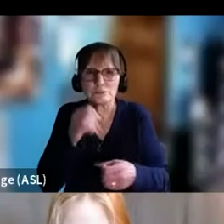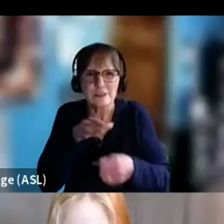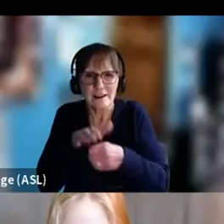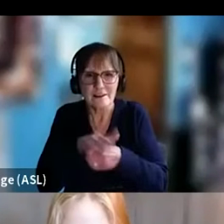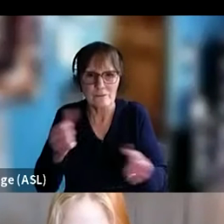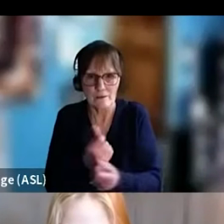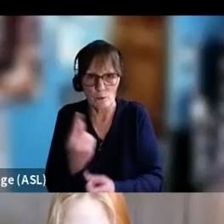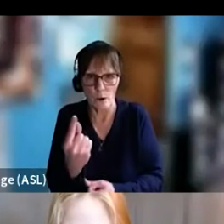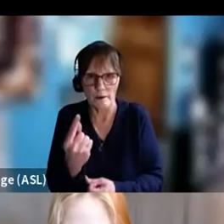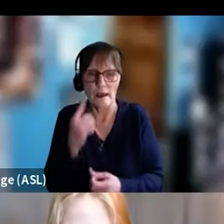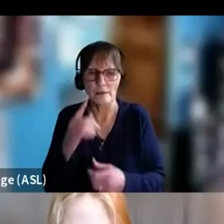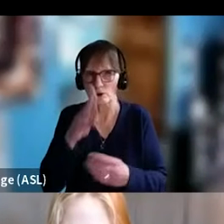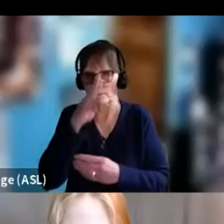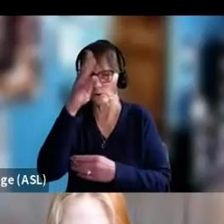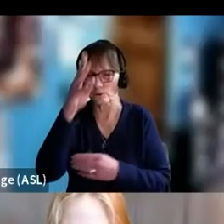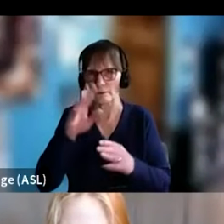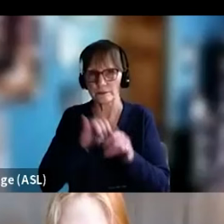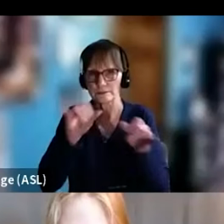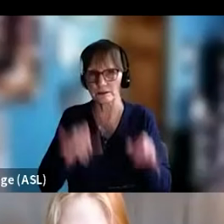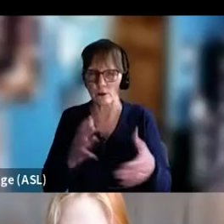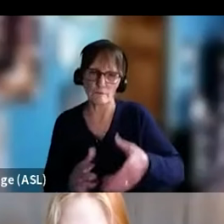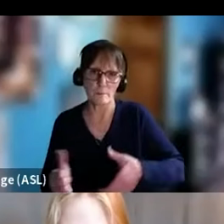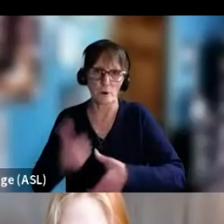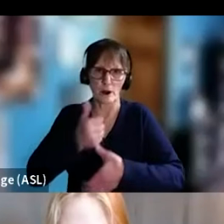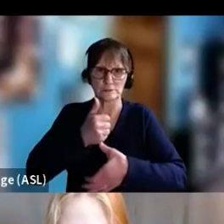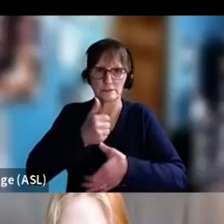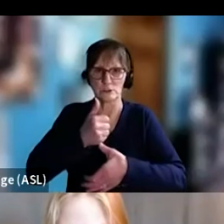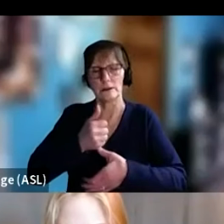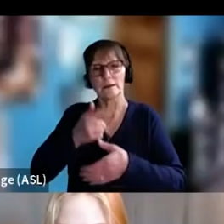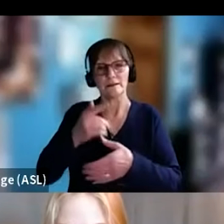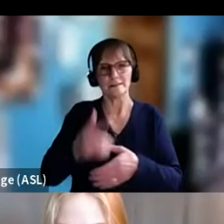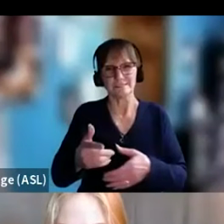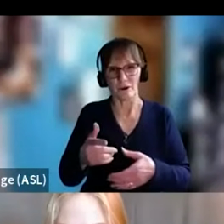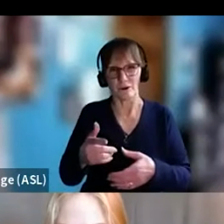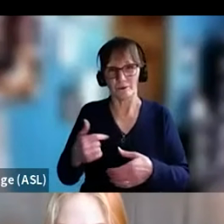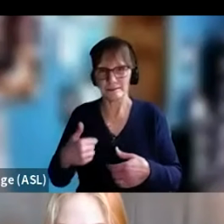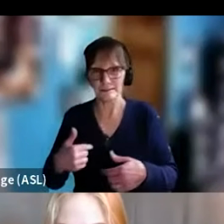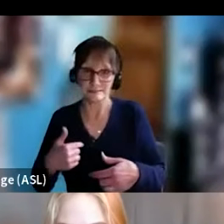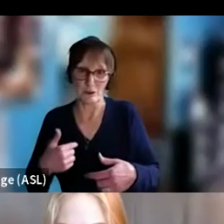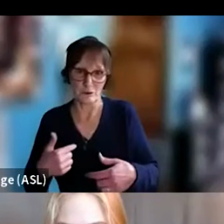and then we have to create these systems of prioritization which is really crummy 'cause everyone deserves housing.